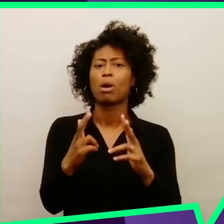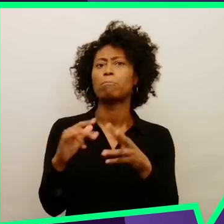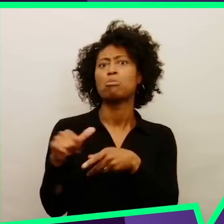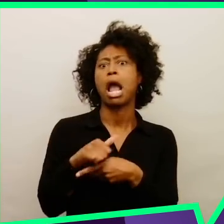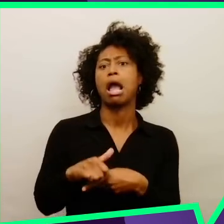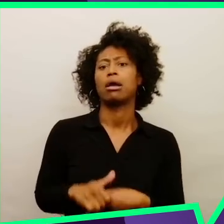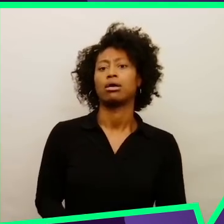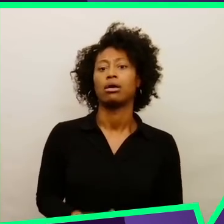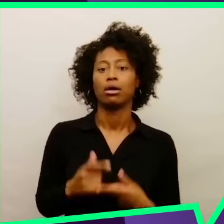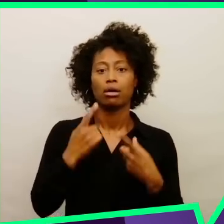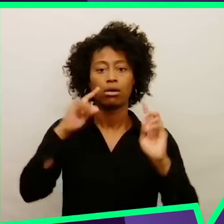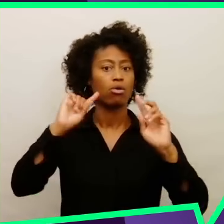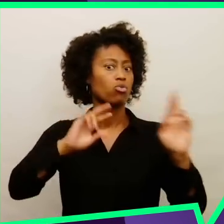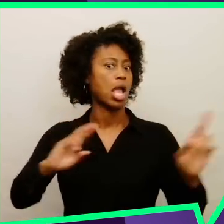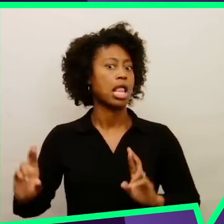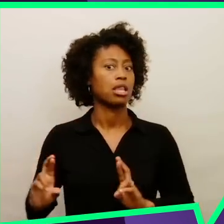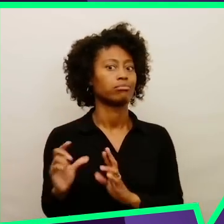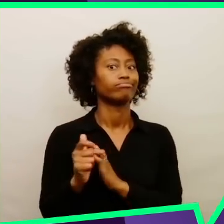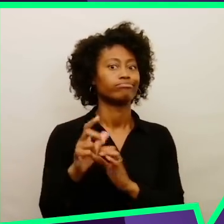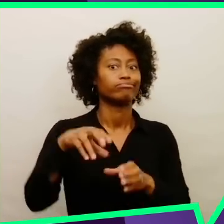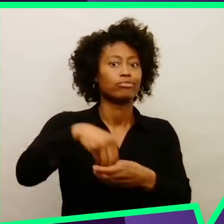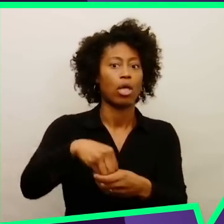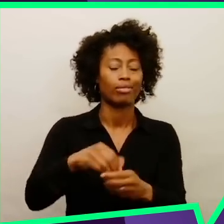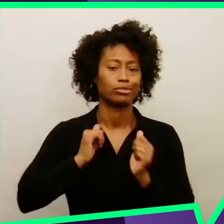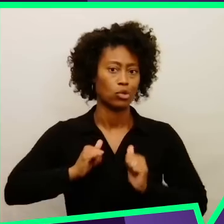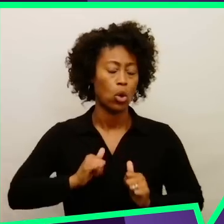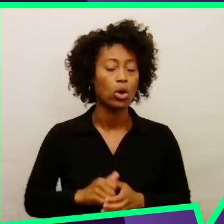And of course, it does-- it did take a lot of games to get